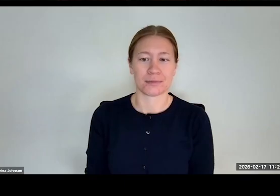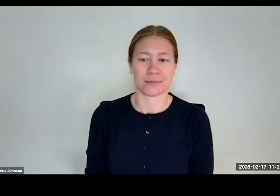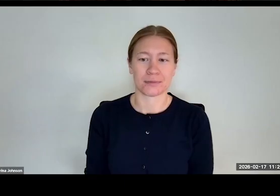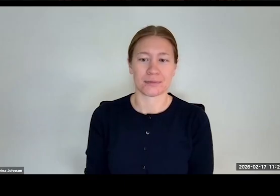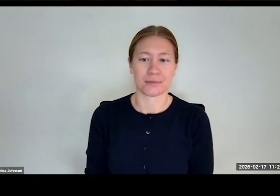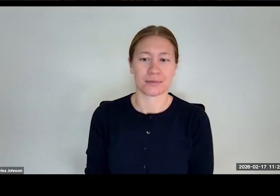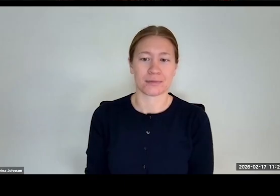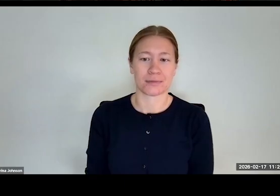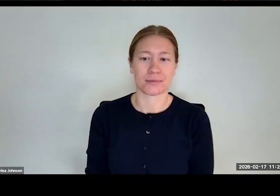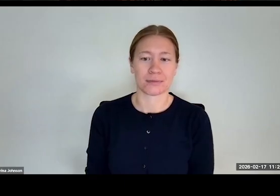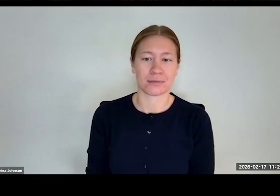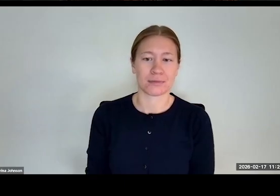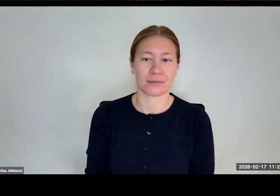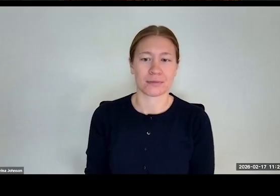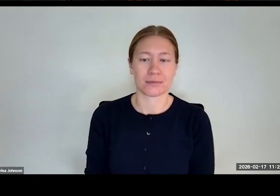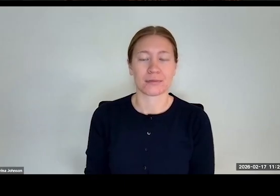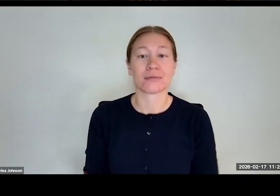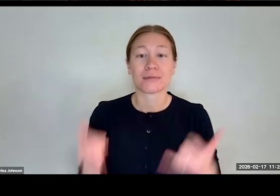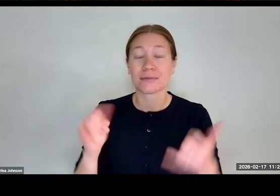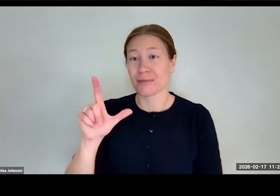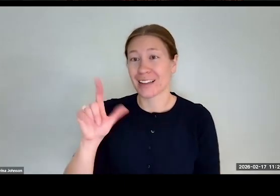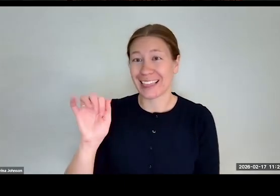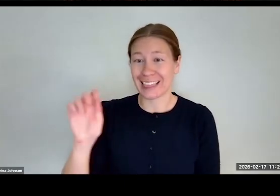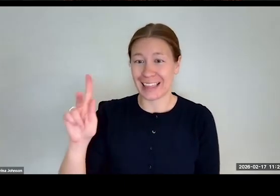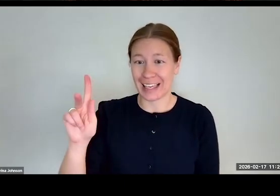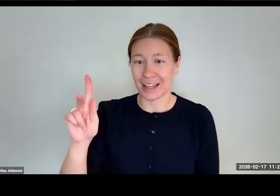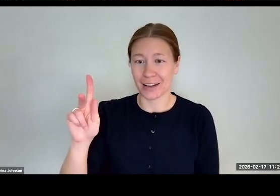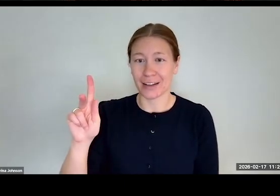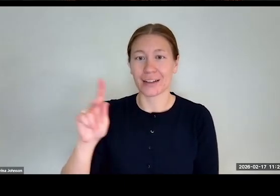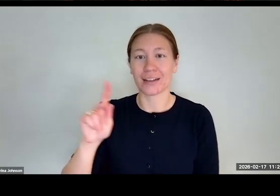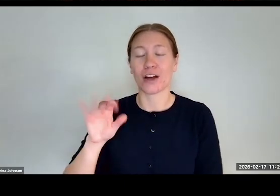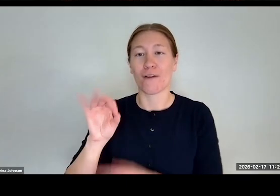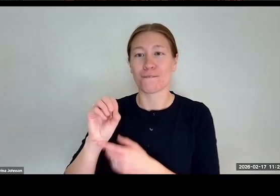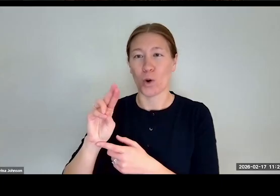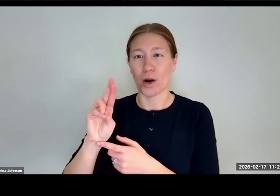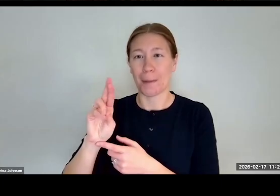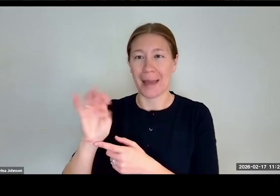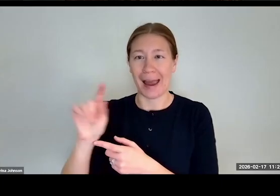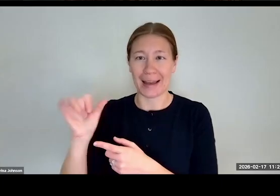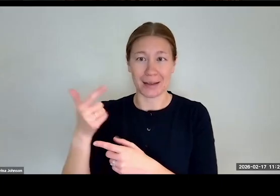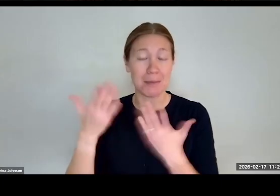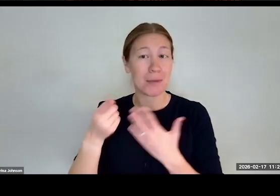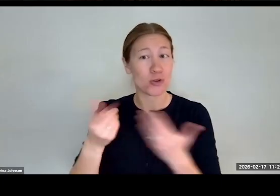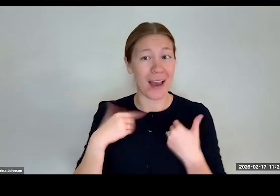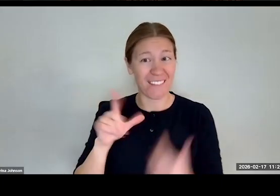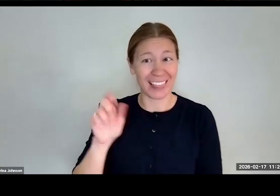Okay, link formatting. So you might have links in your slide deck and there are some accessibility features to be aware of.